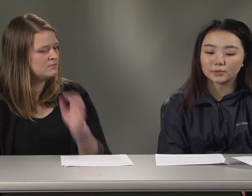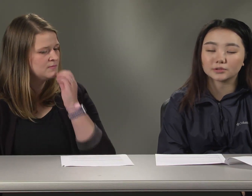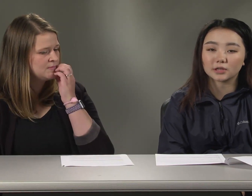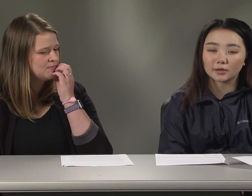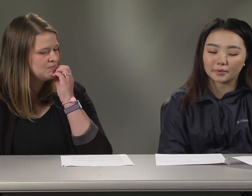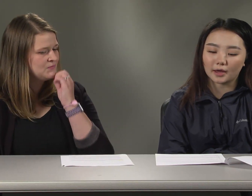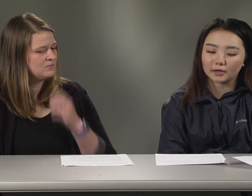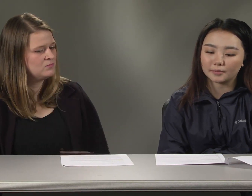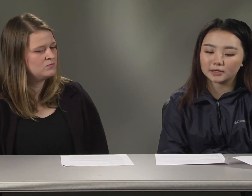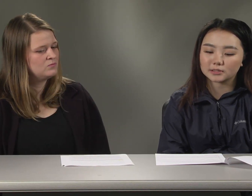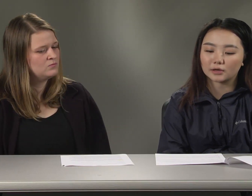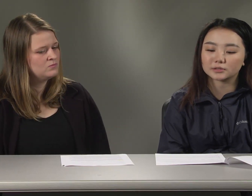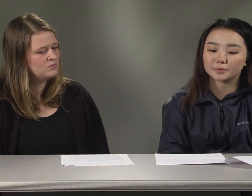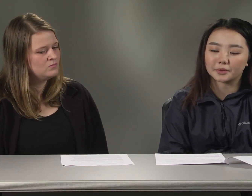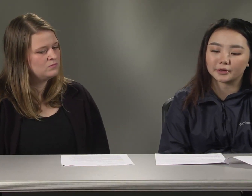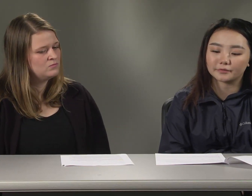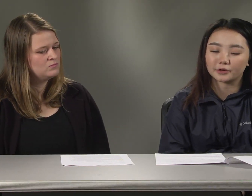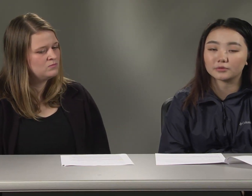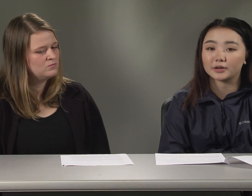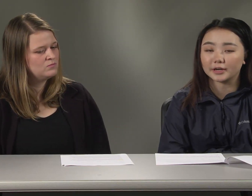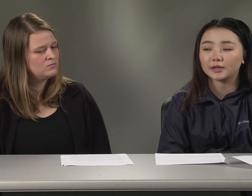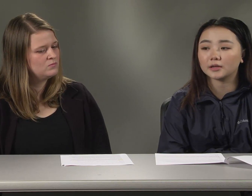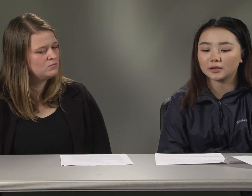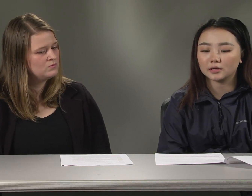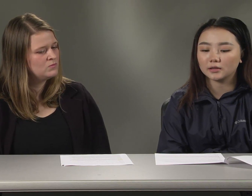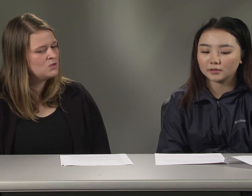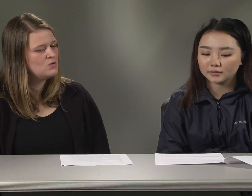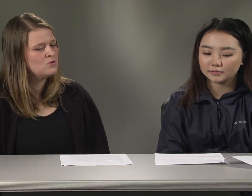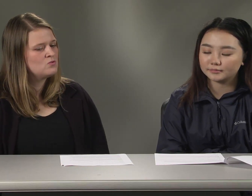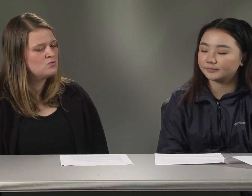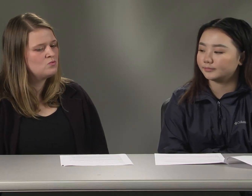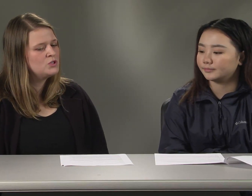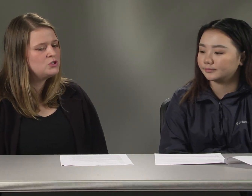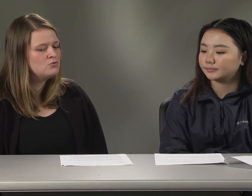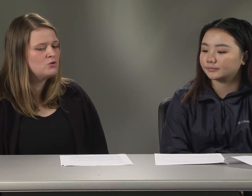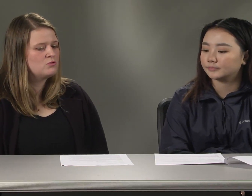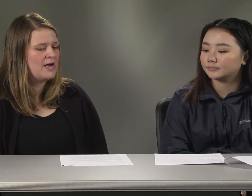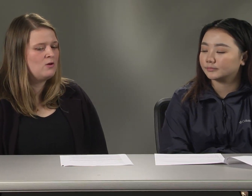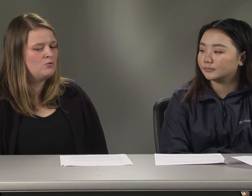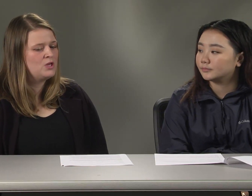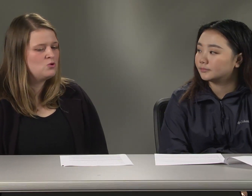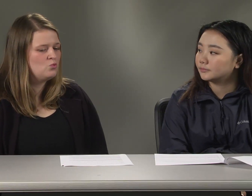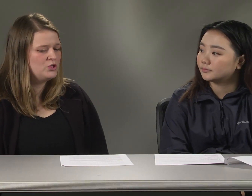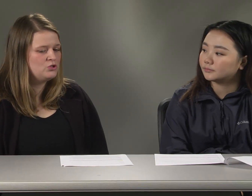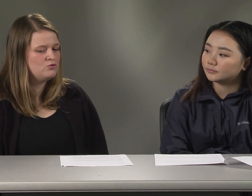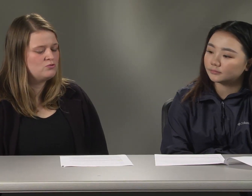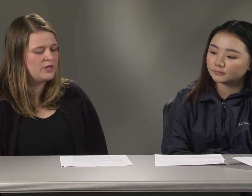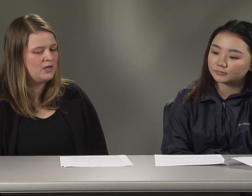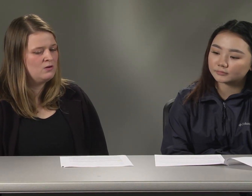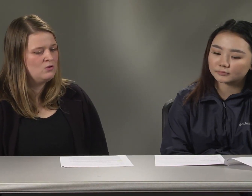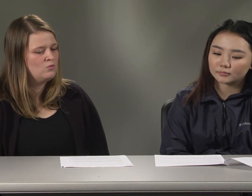they will talk behind me so I was prepared for it already. What do you know now that you wish you knew then?